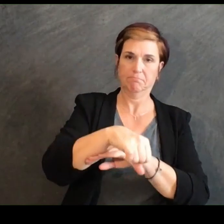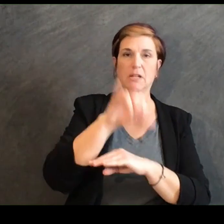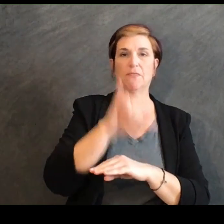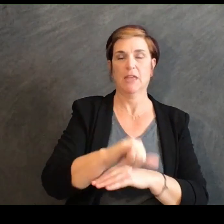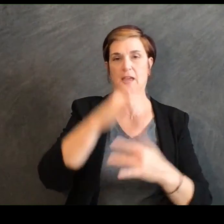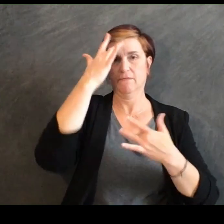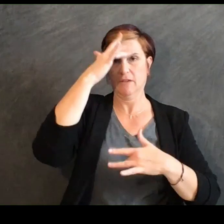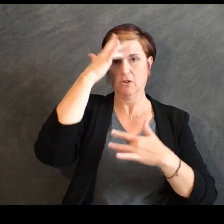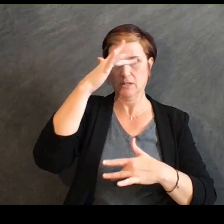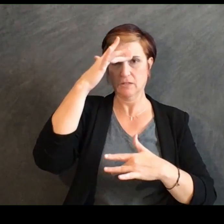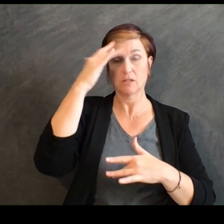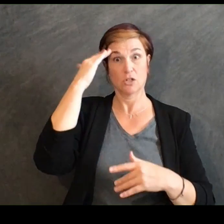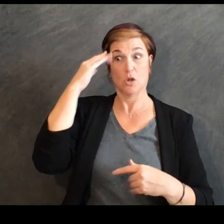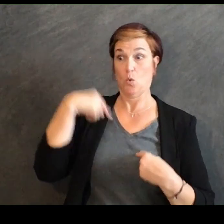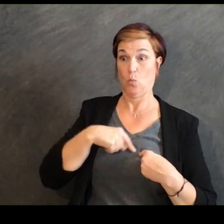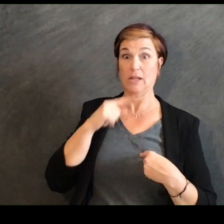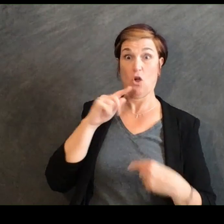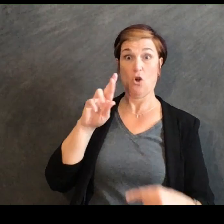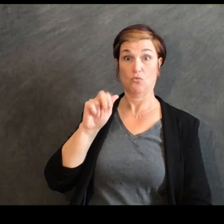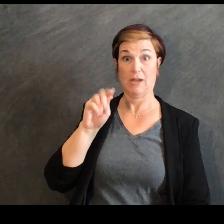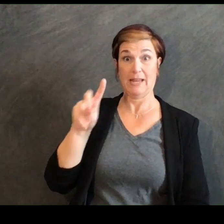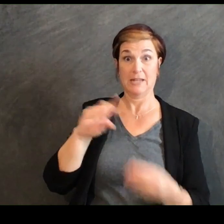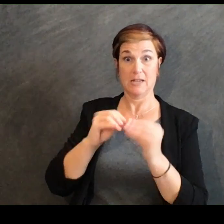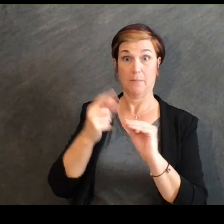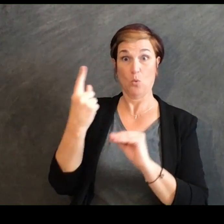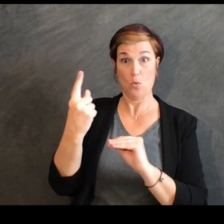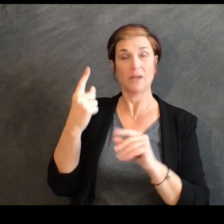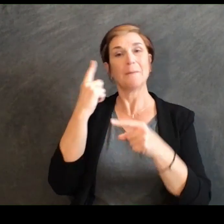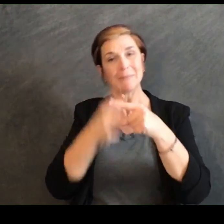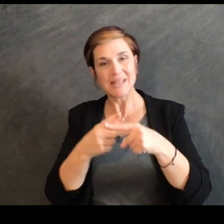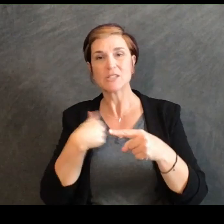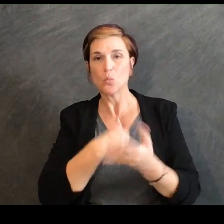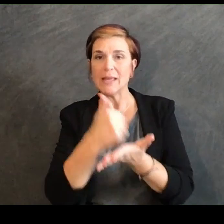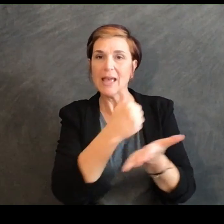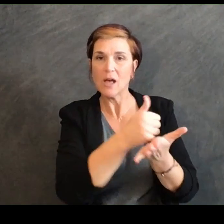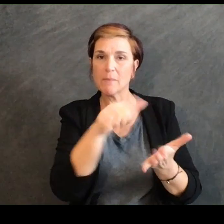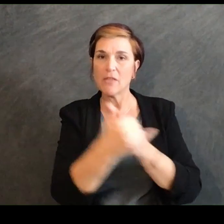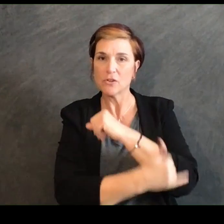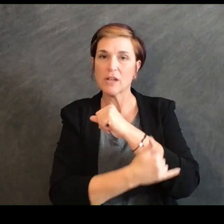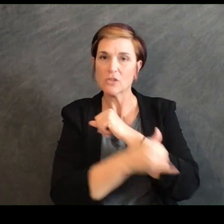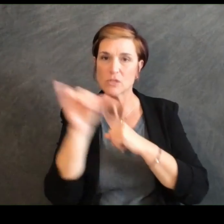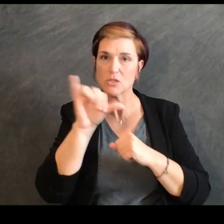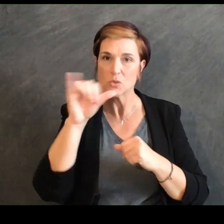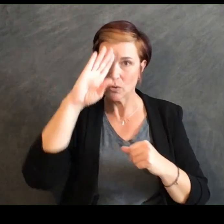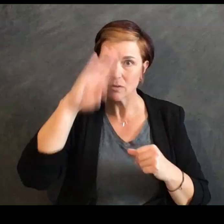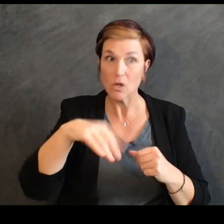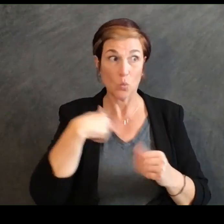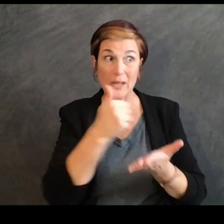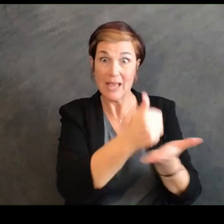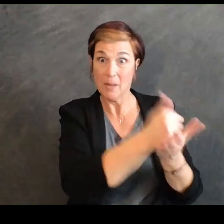helping other nations many other nations were helping them a lot and they're